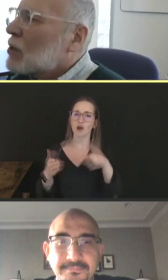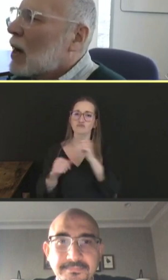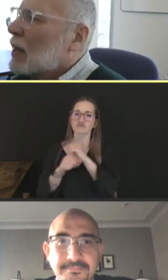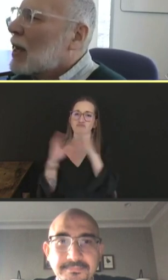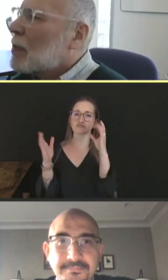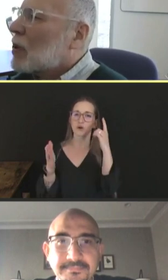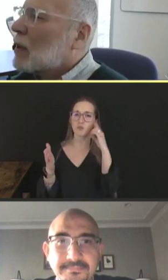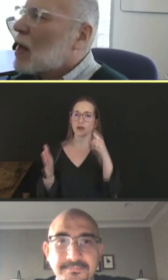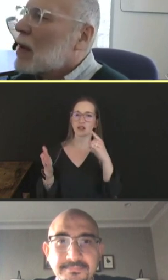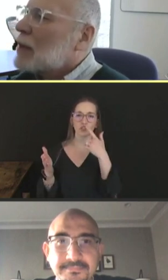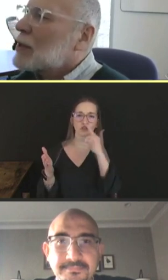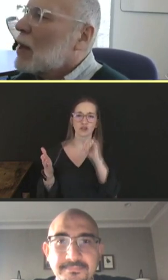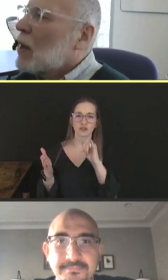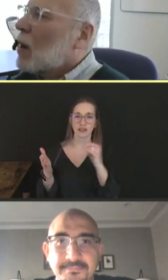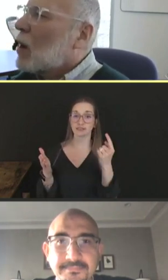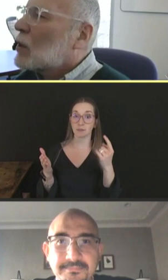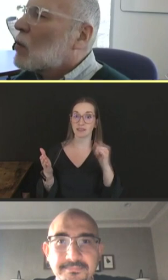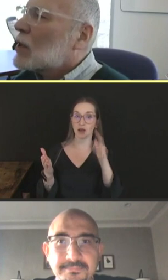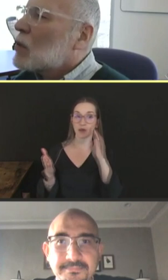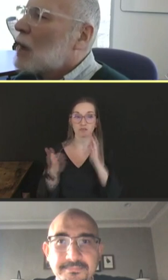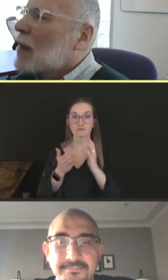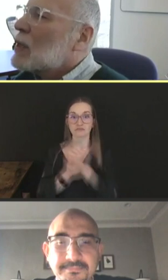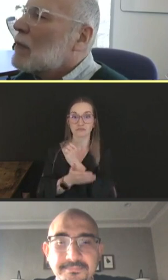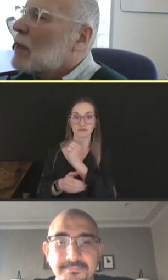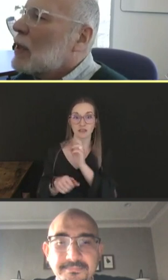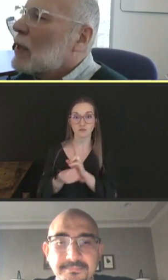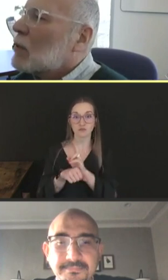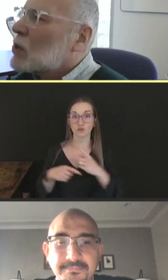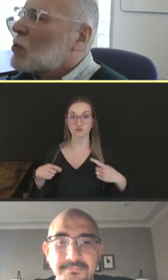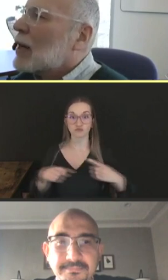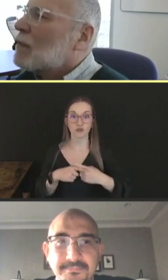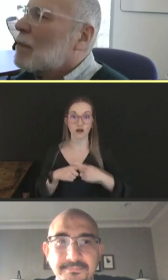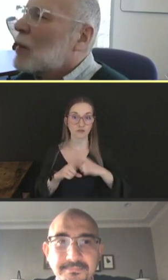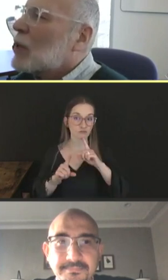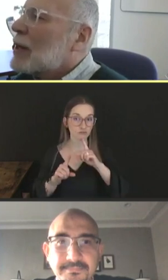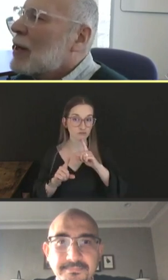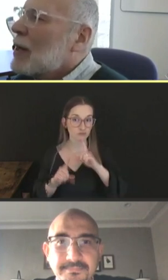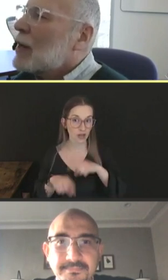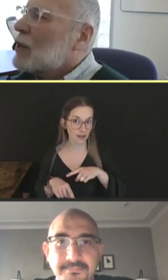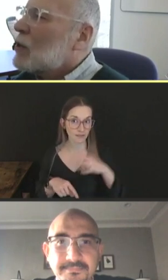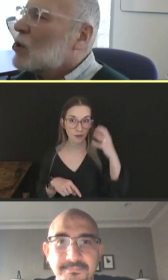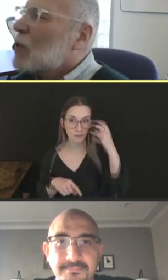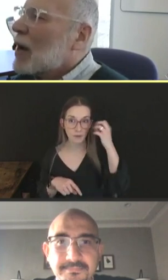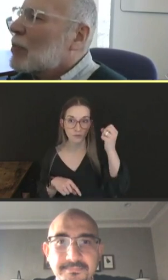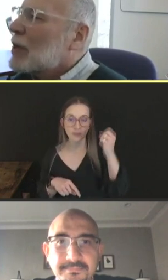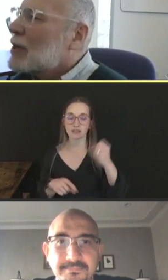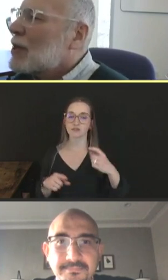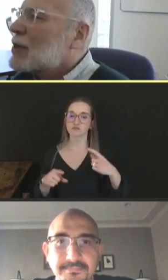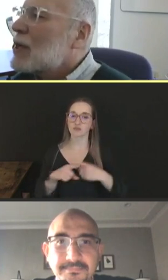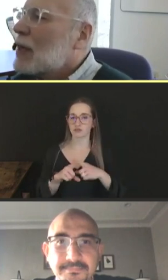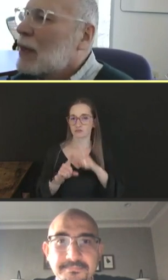would try to capitalize on cross-reactivity, cross-reactive memory induced by preexisting